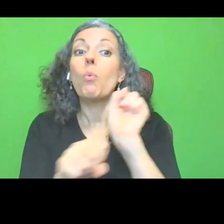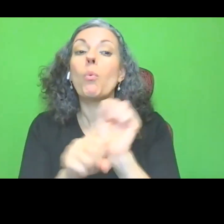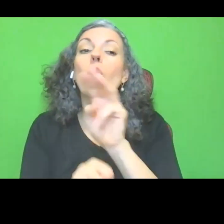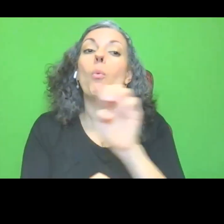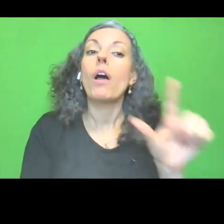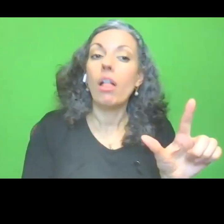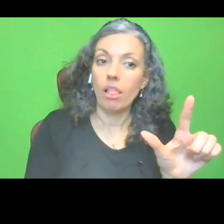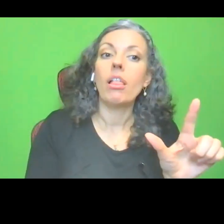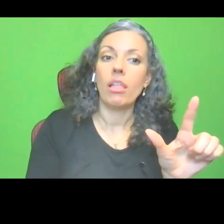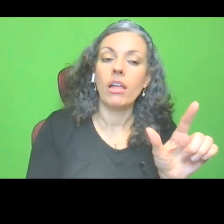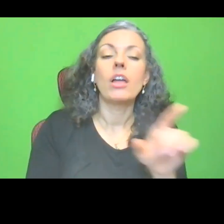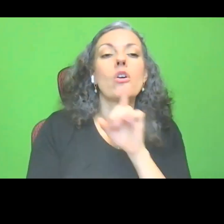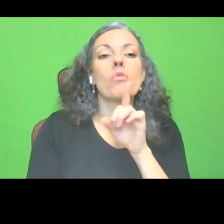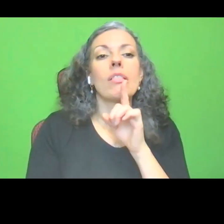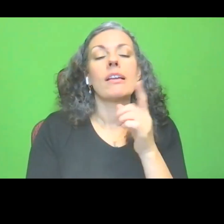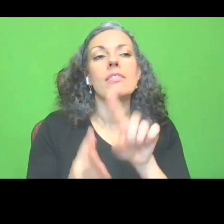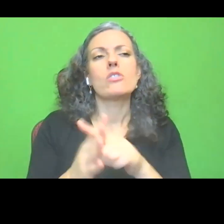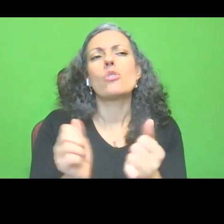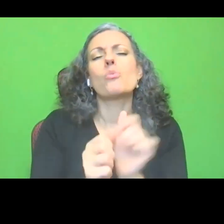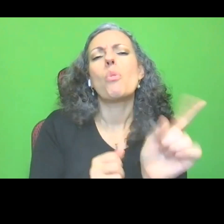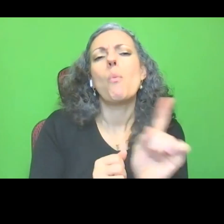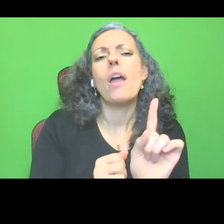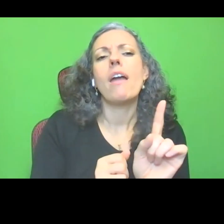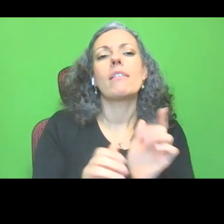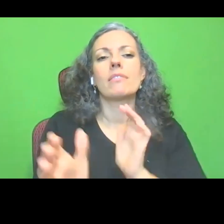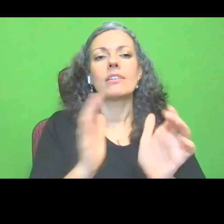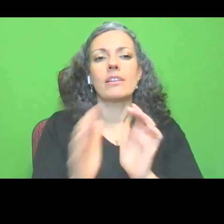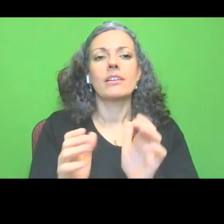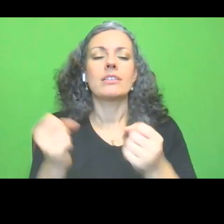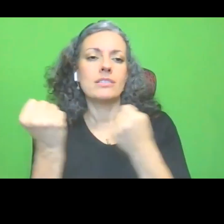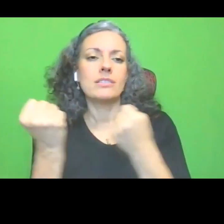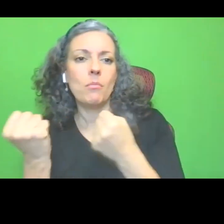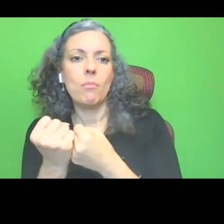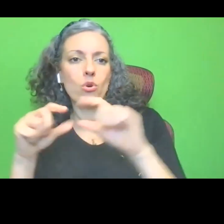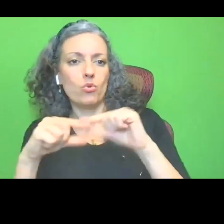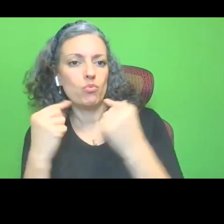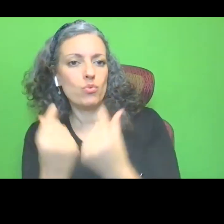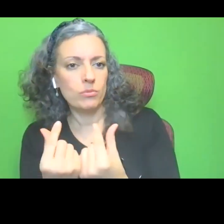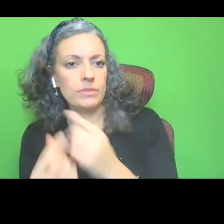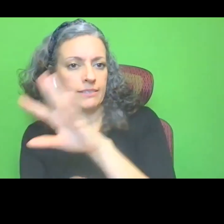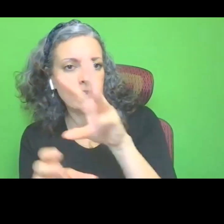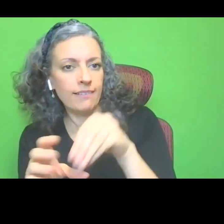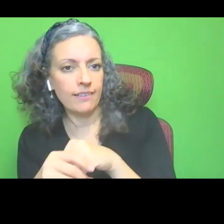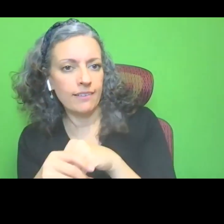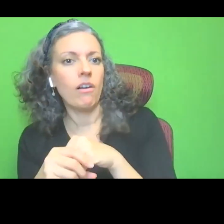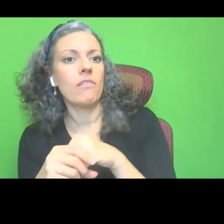A lot of that again comes back to engaging with maybe advocacy groups that are in their location